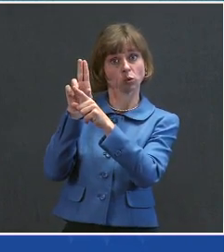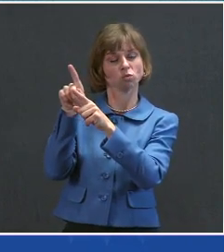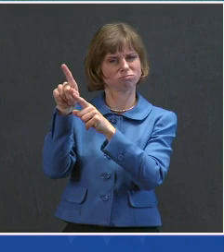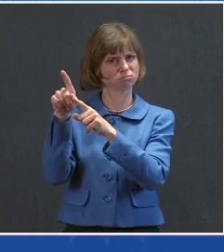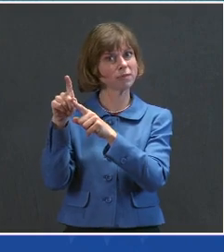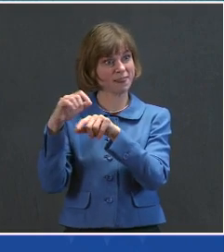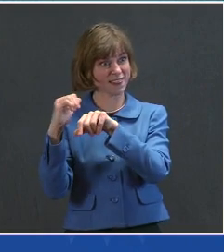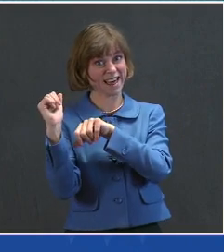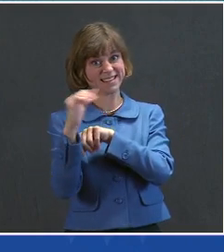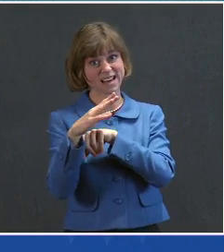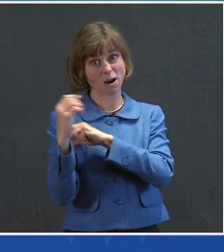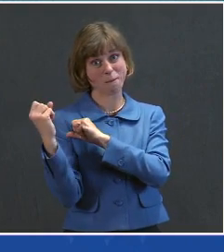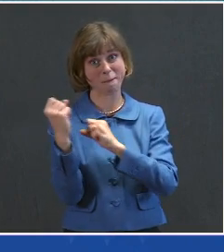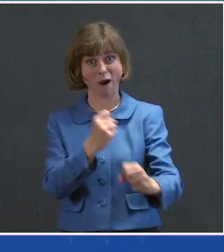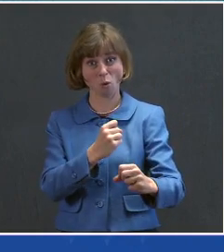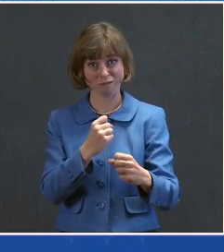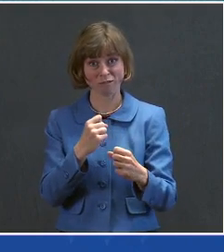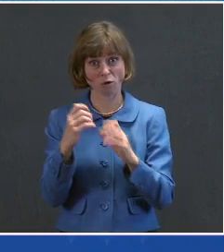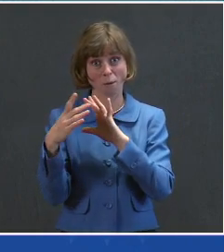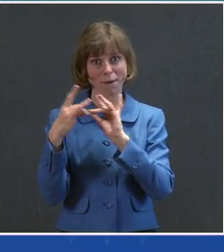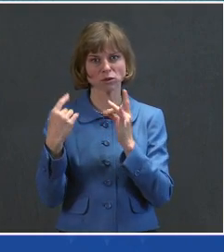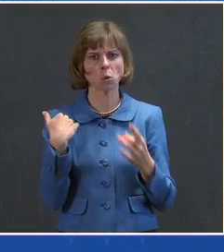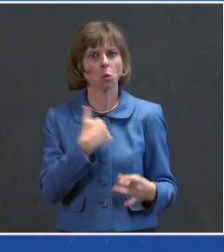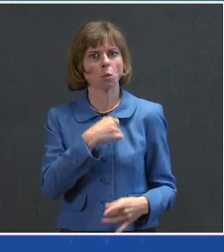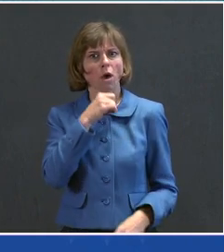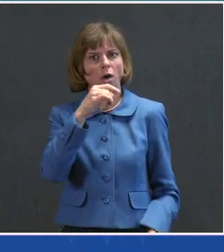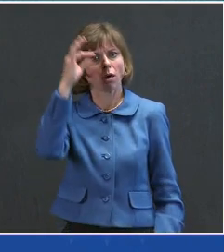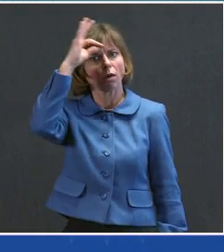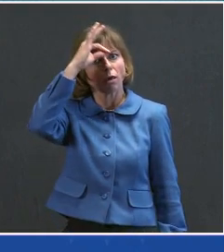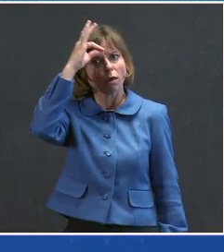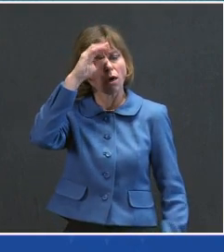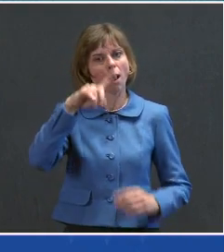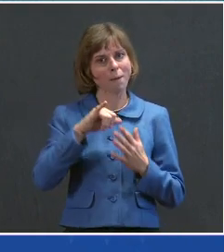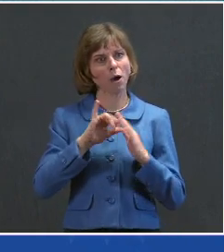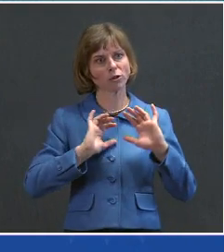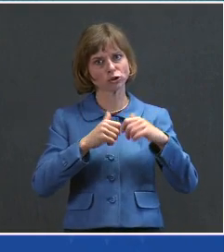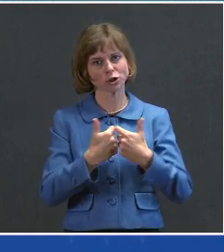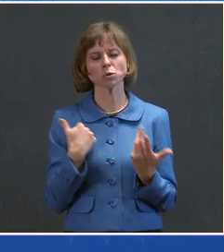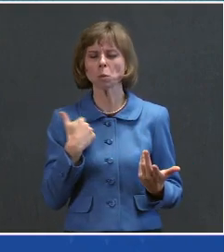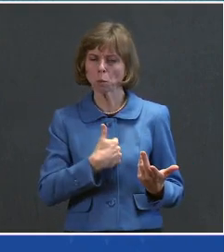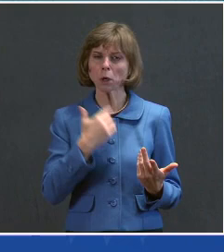But we're not naïve about the challenge. We continue to believe it's a challenging relationship.